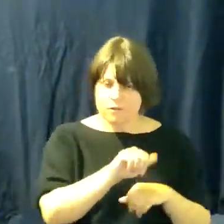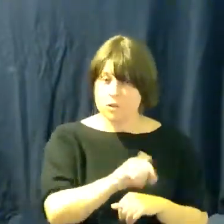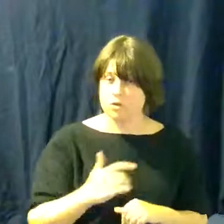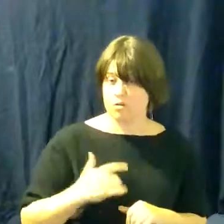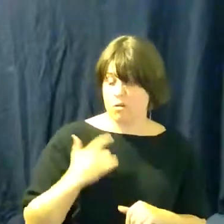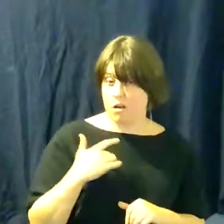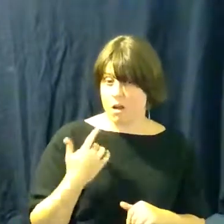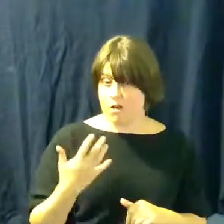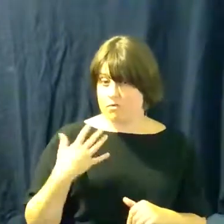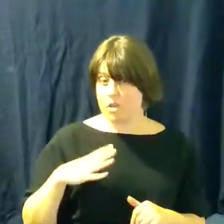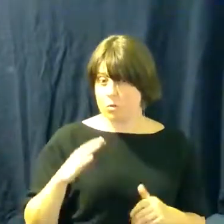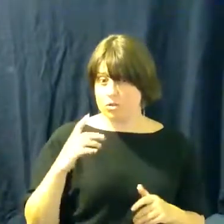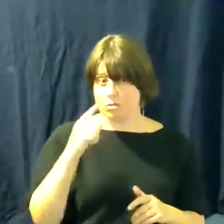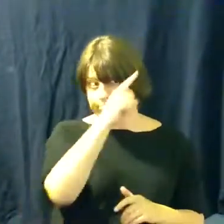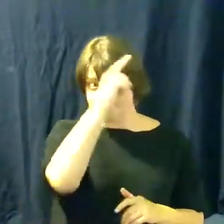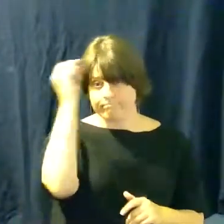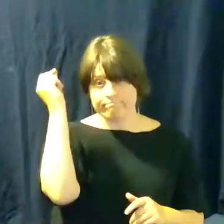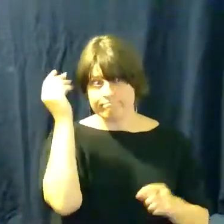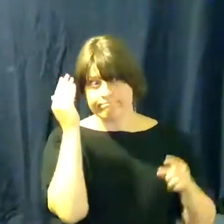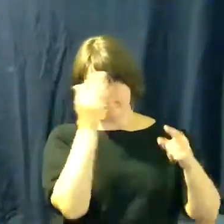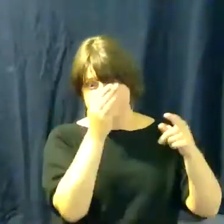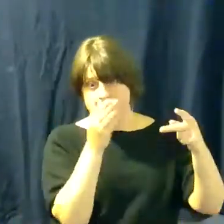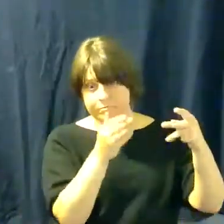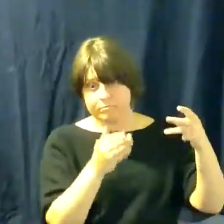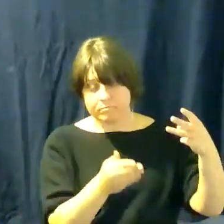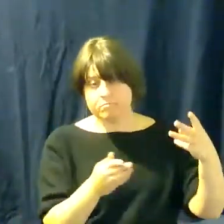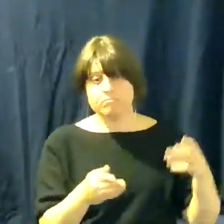to give you some ideas of areas in your life that you might want to work